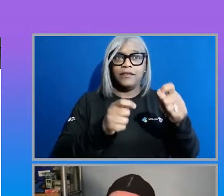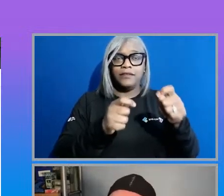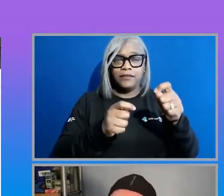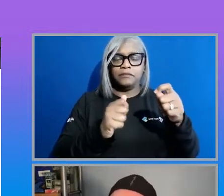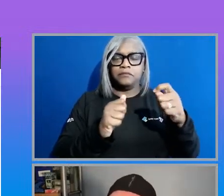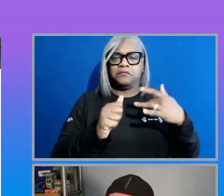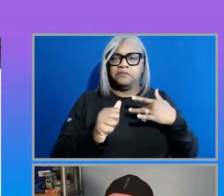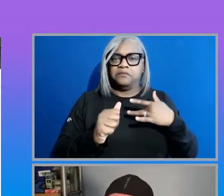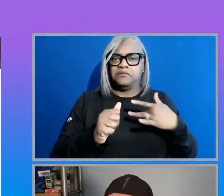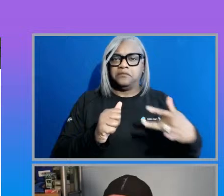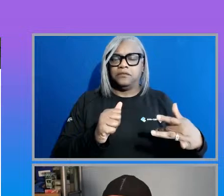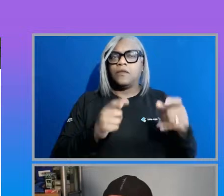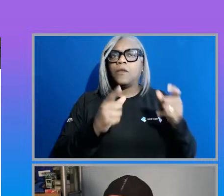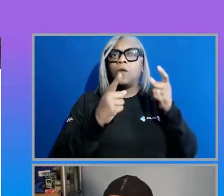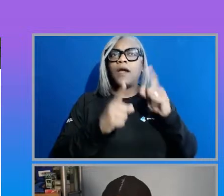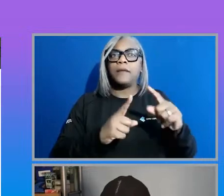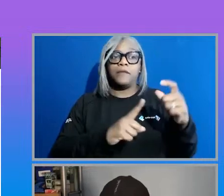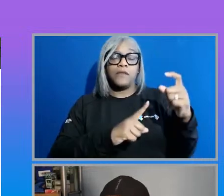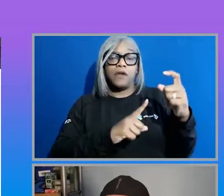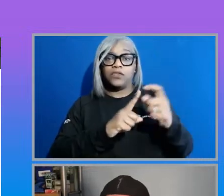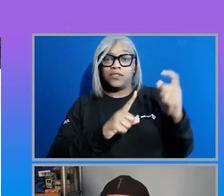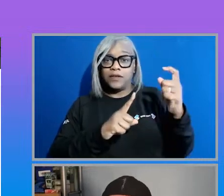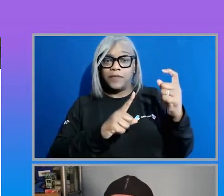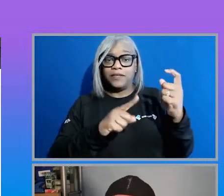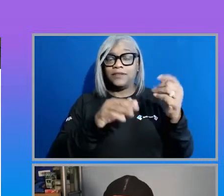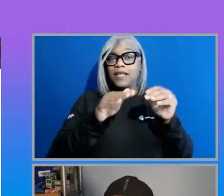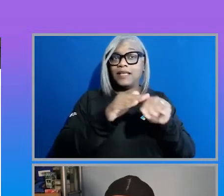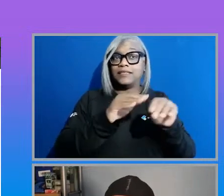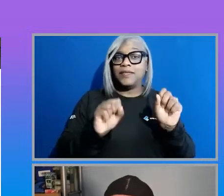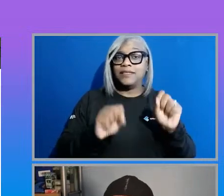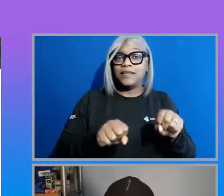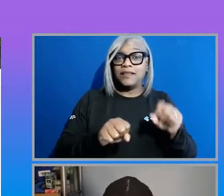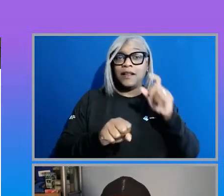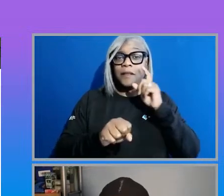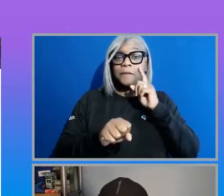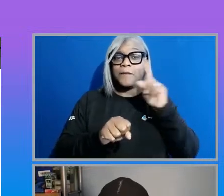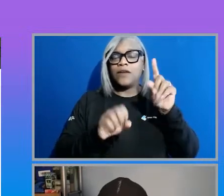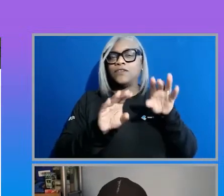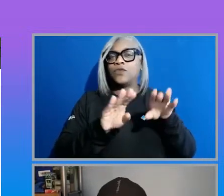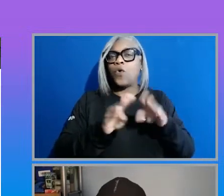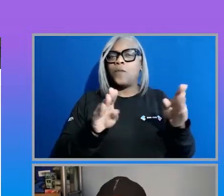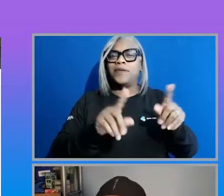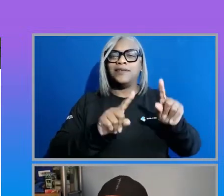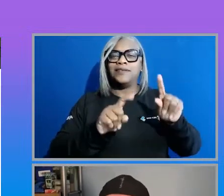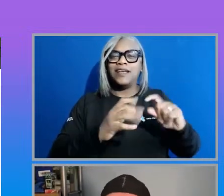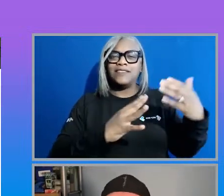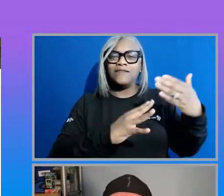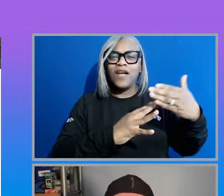you have to do automation and accessibility testing, you have to open up your test files and